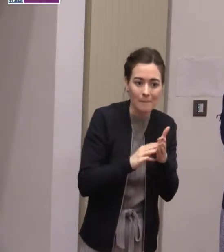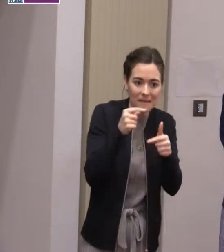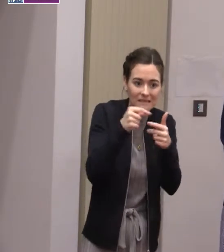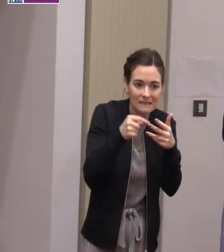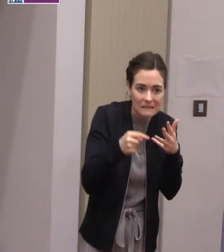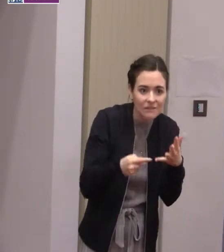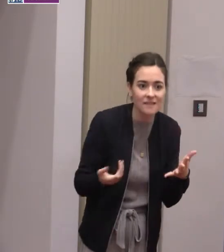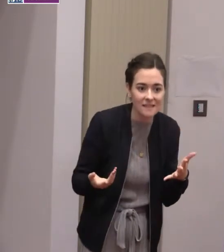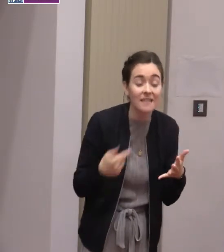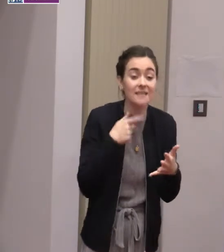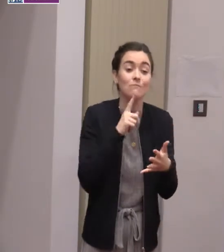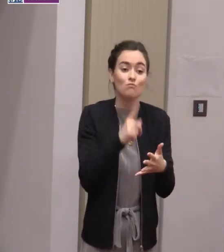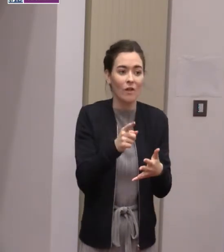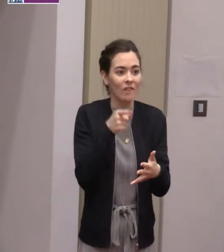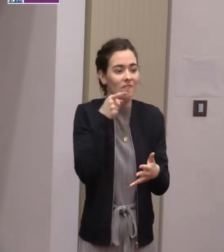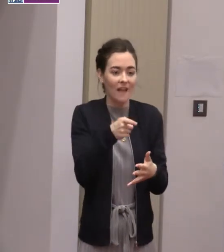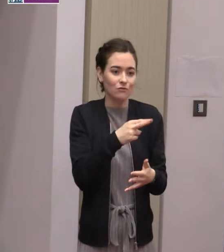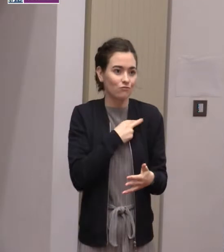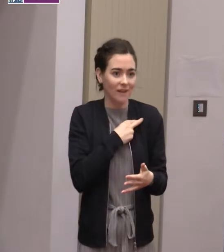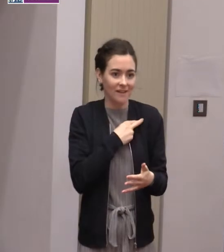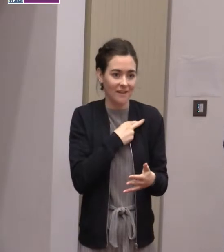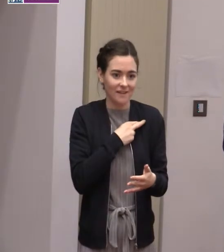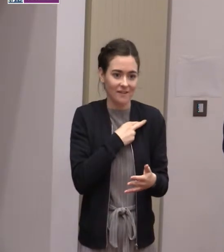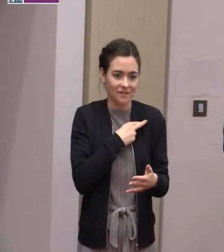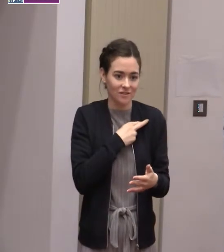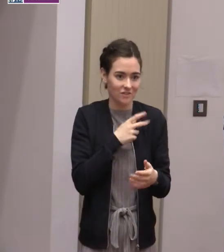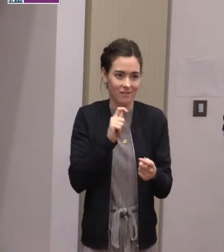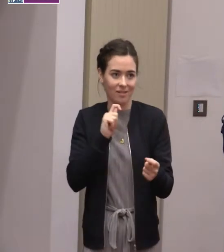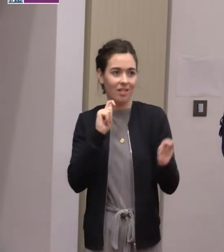But that is a distortion of the true situation.